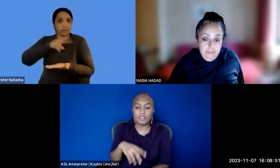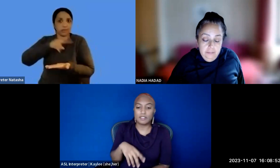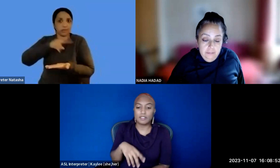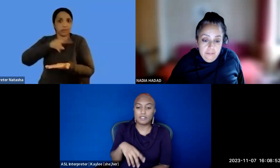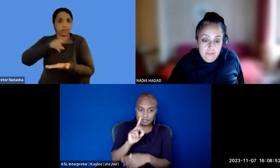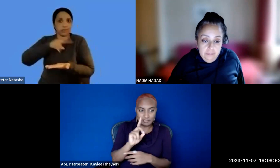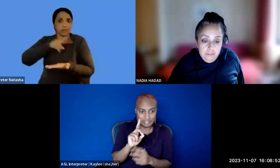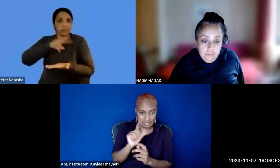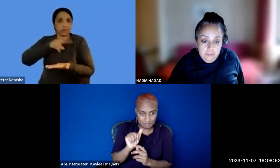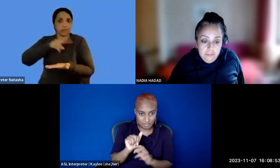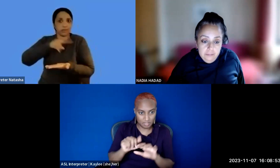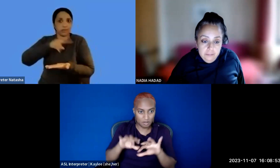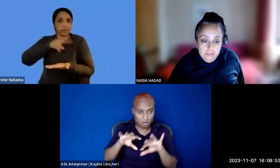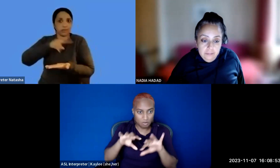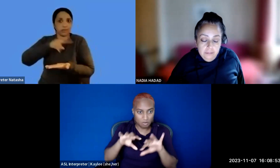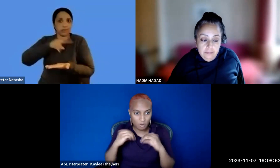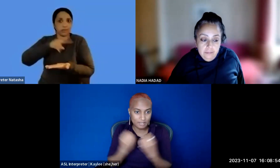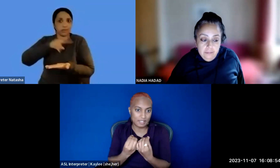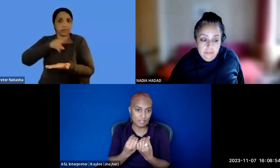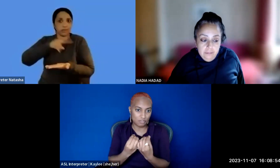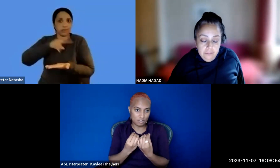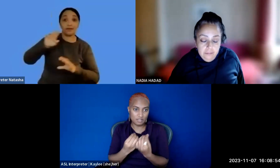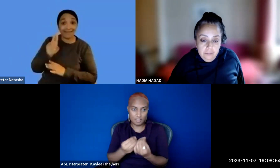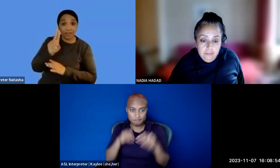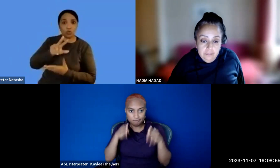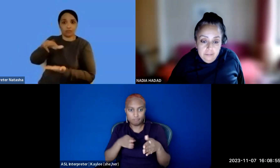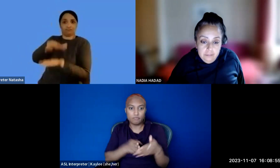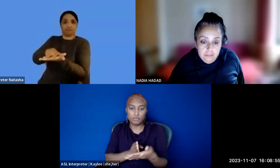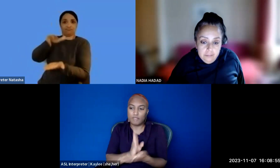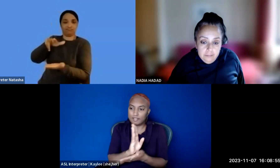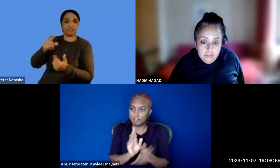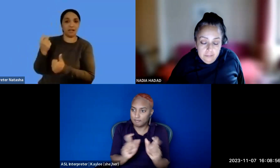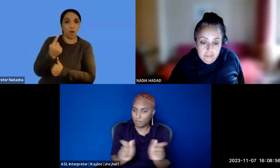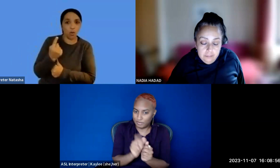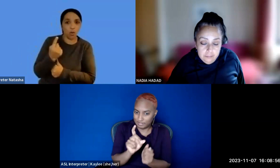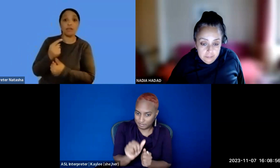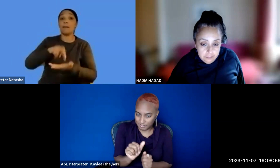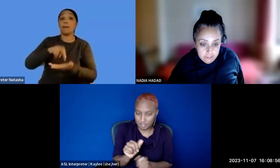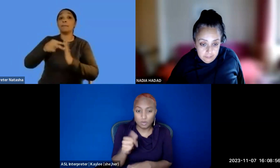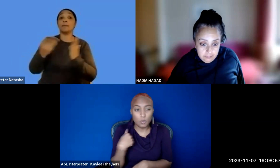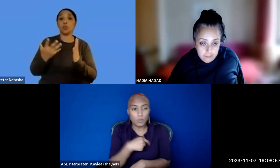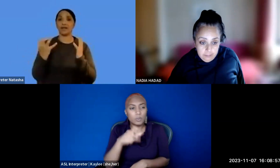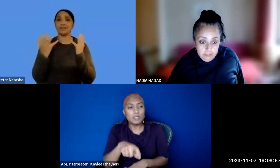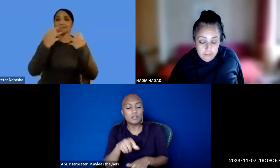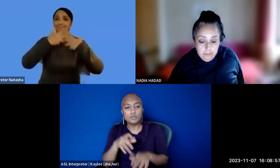So their convention should impact on the EU's external actions around the world.